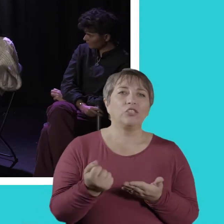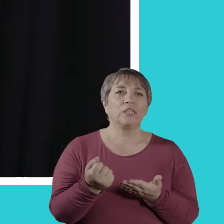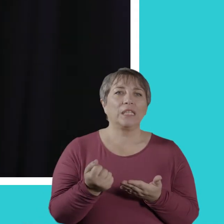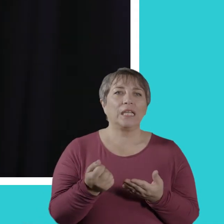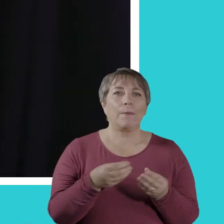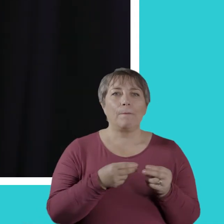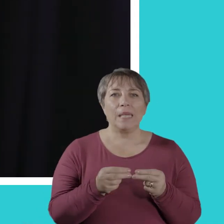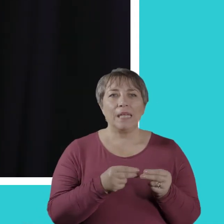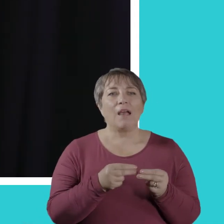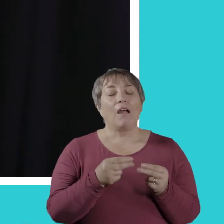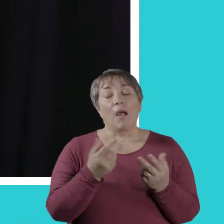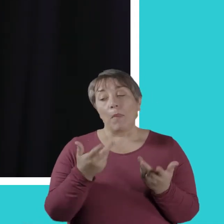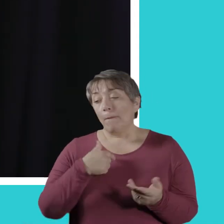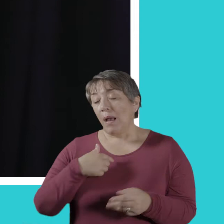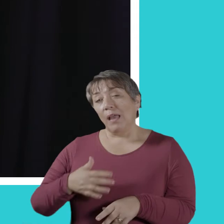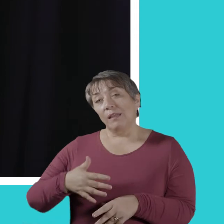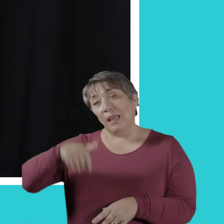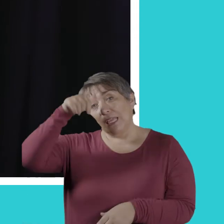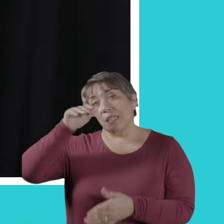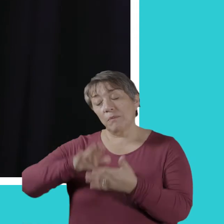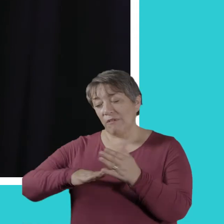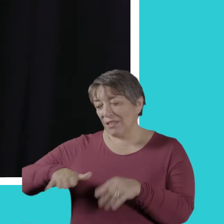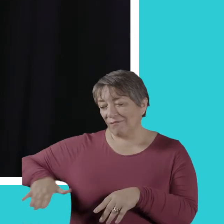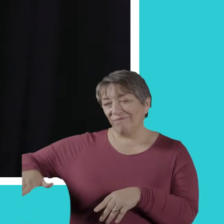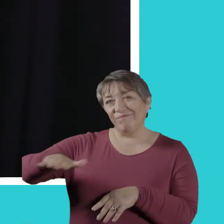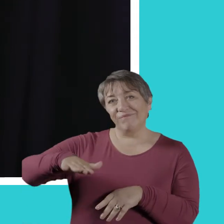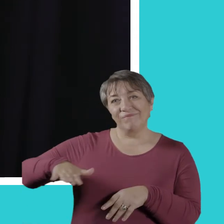of industries that I have experience of and the kind of institutions that I have experience of.